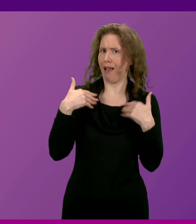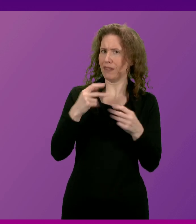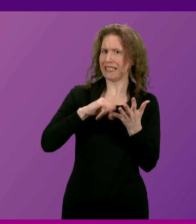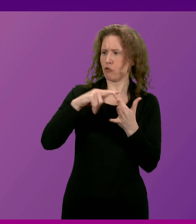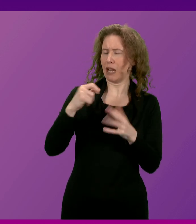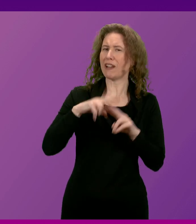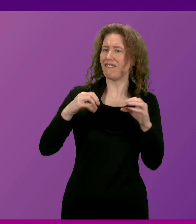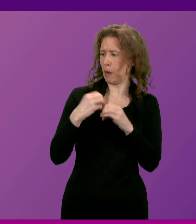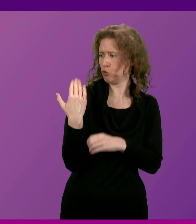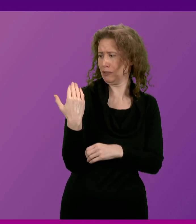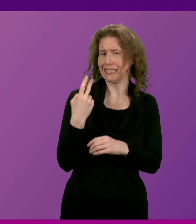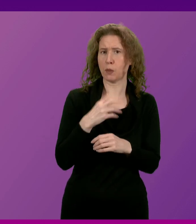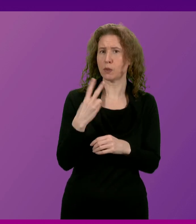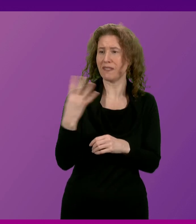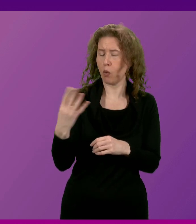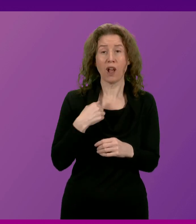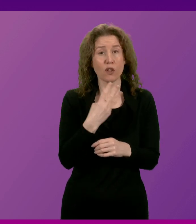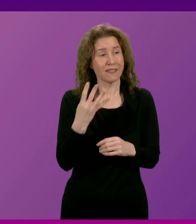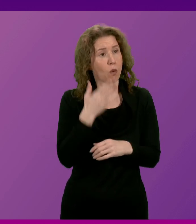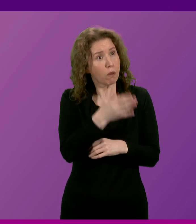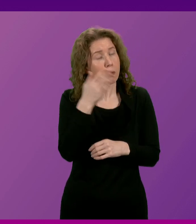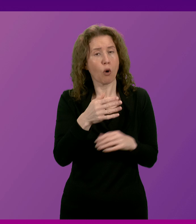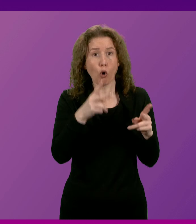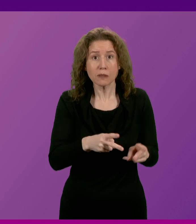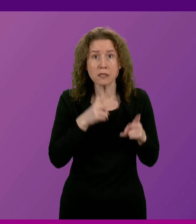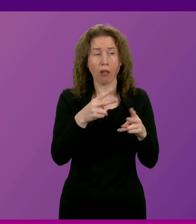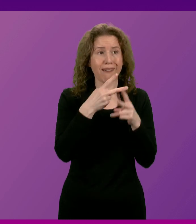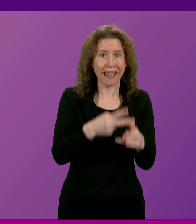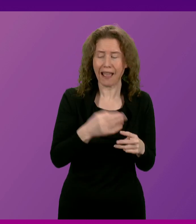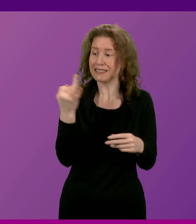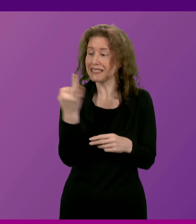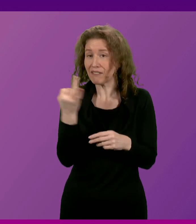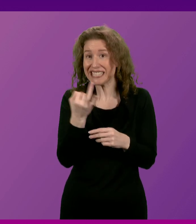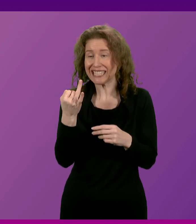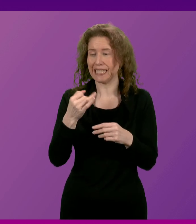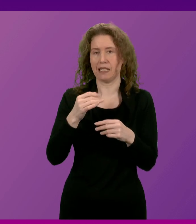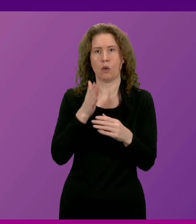Thirty-four of those were hospital and care facility visits, and 17 were surgery visits